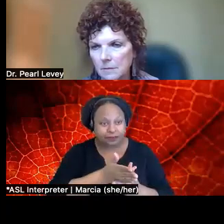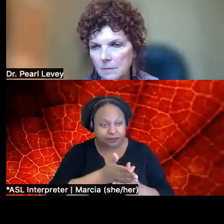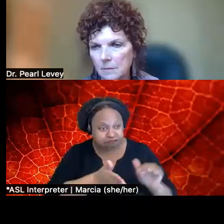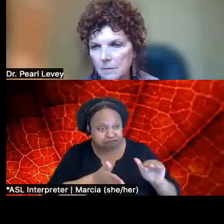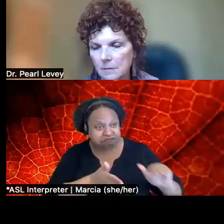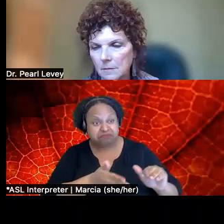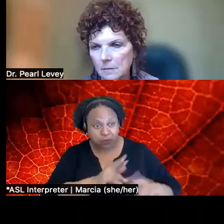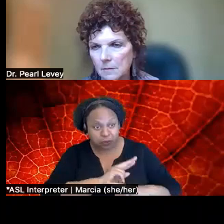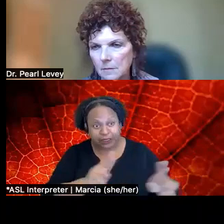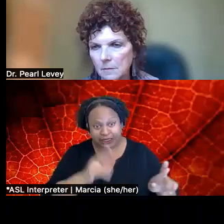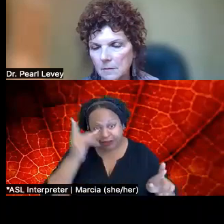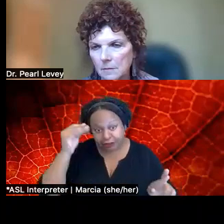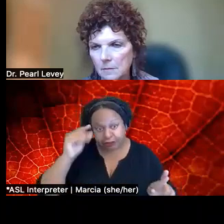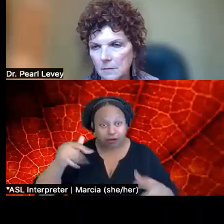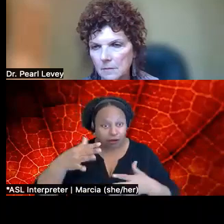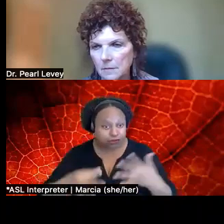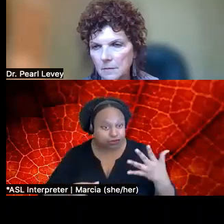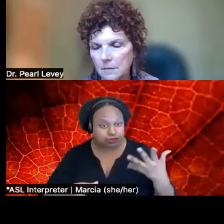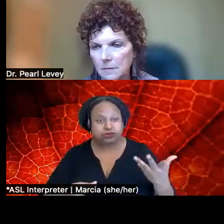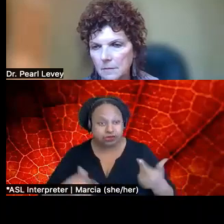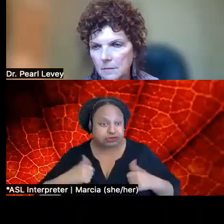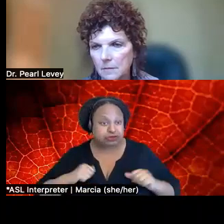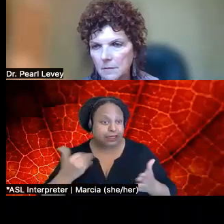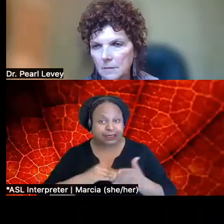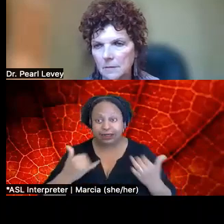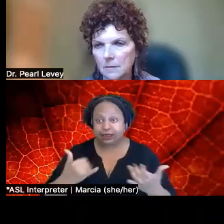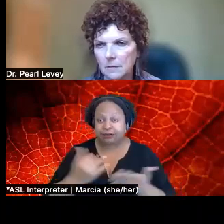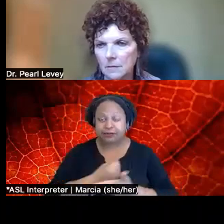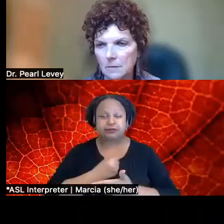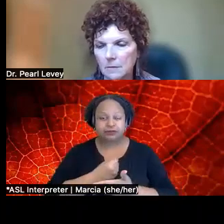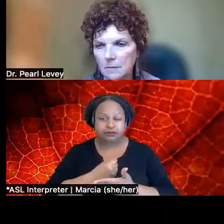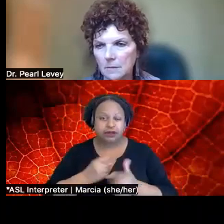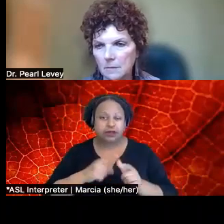look at this now and let's try this again now and hopefully to be a different experience.